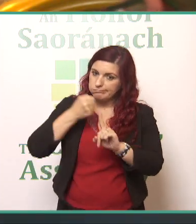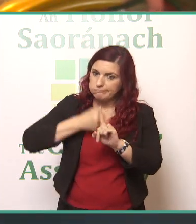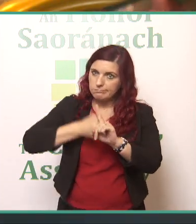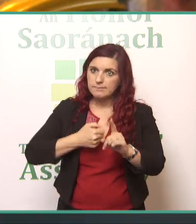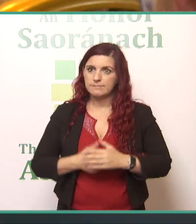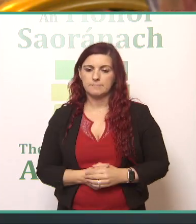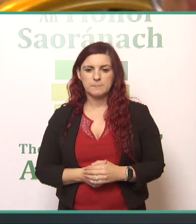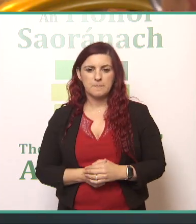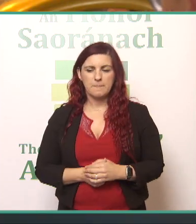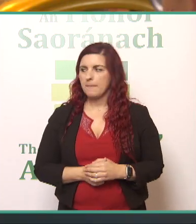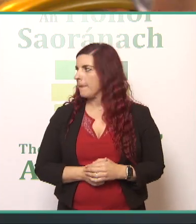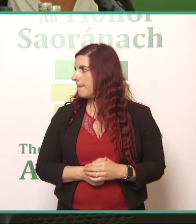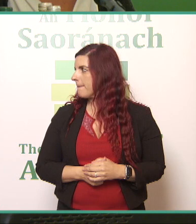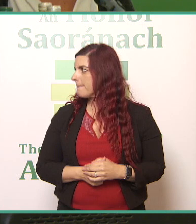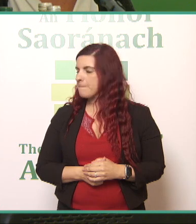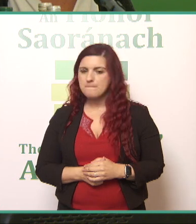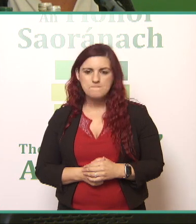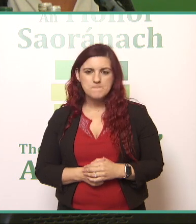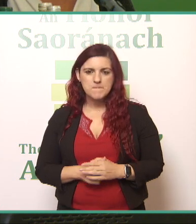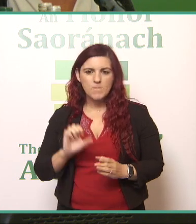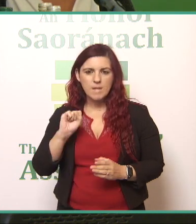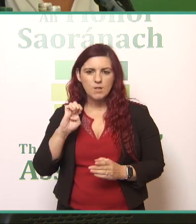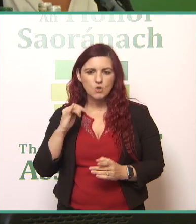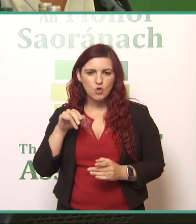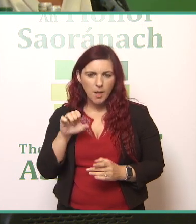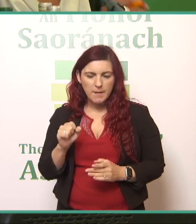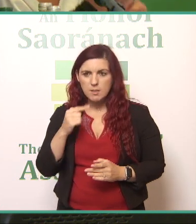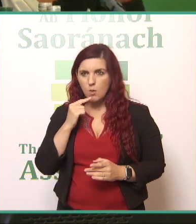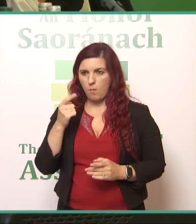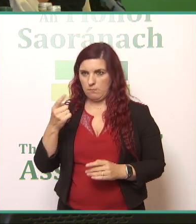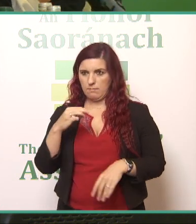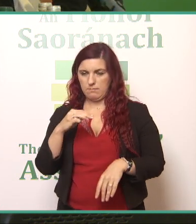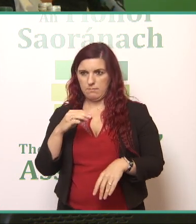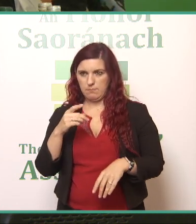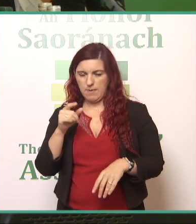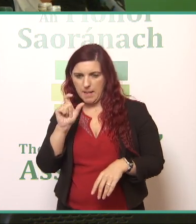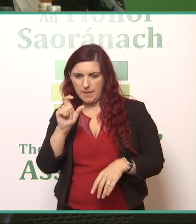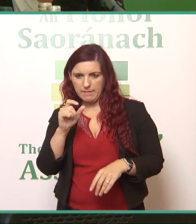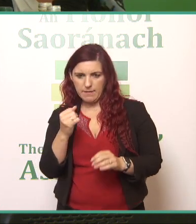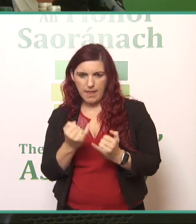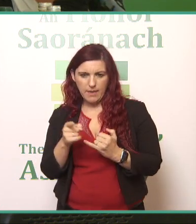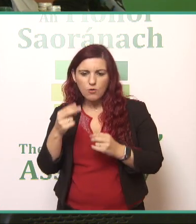and just uh the only question I'd probably throw back a little bit usually when you build a road